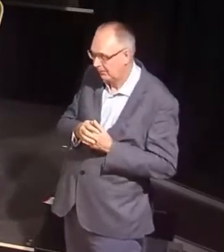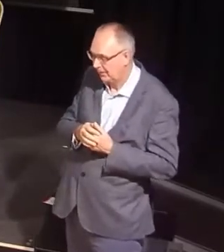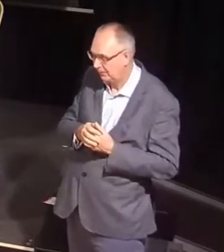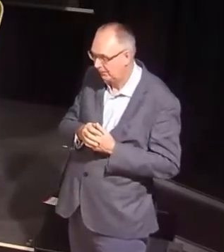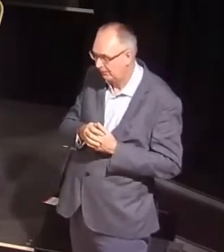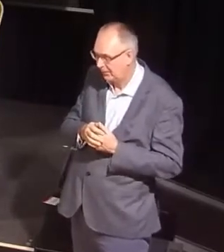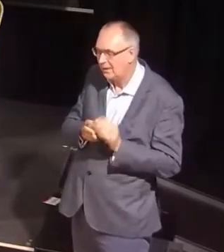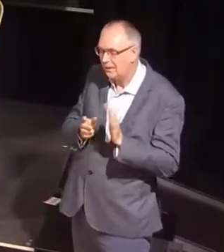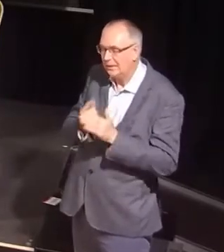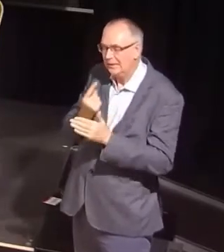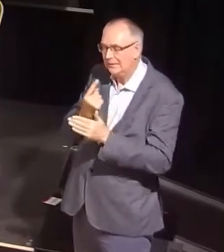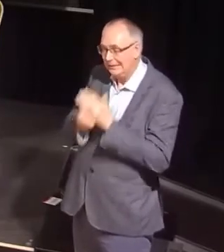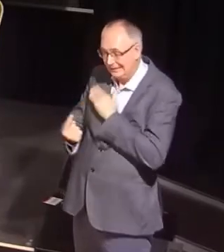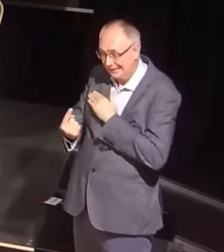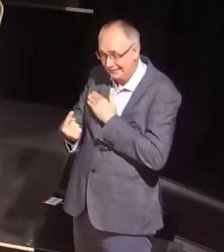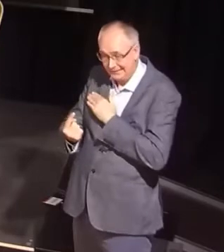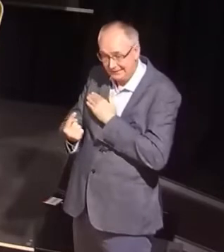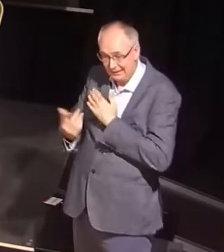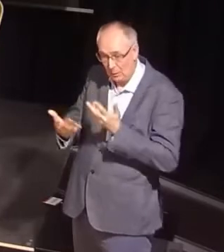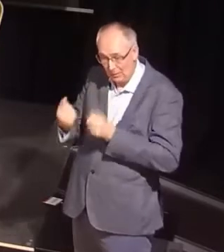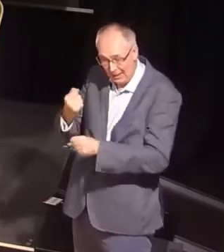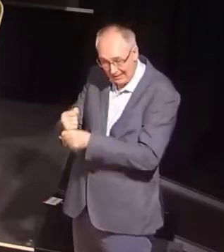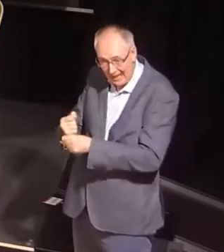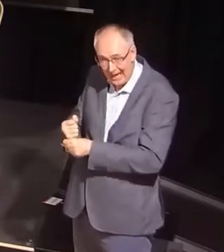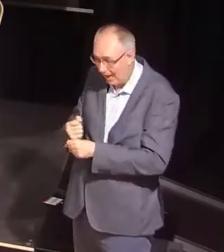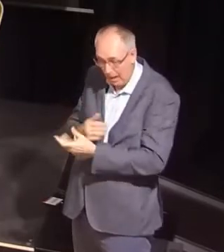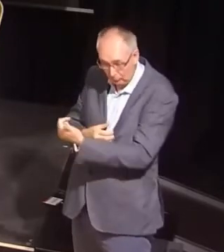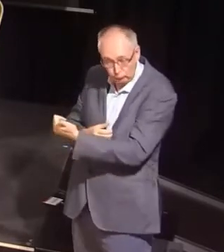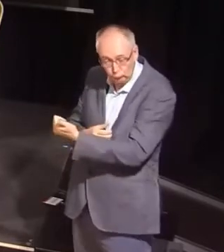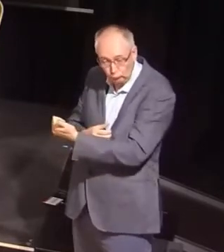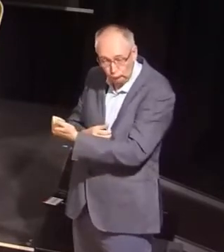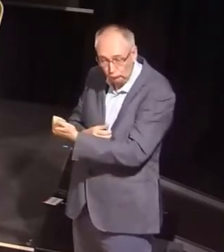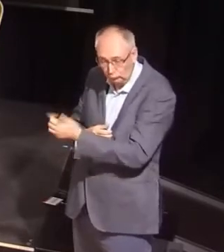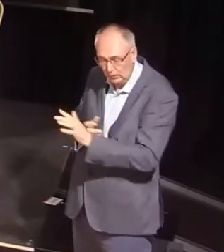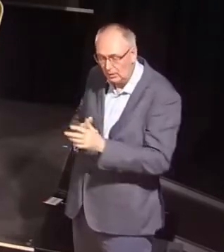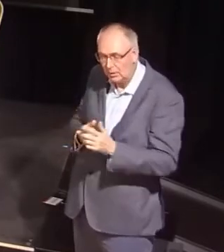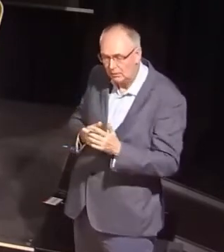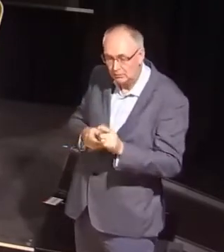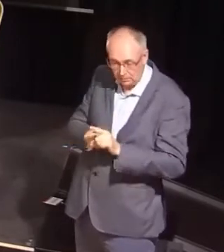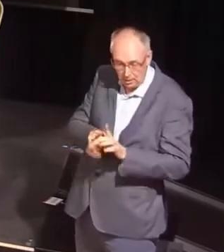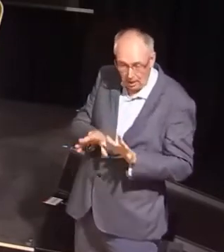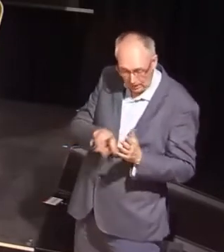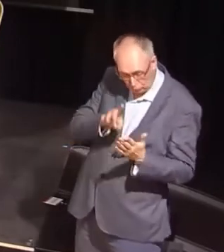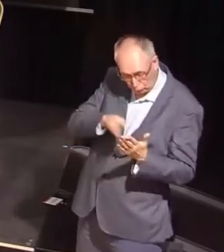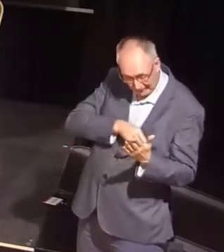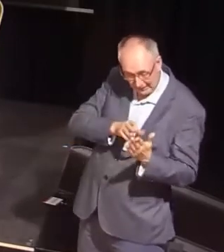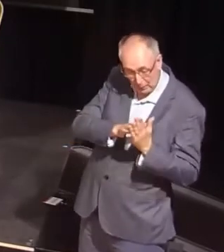Single player games always have a place, just like reading a book though. Part of the experience